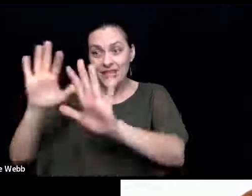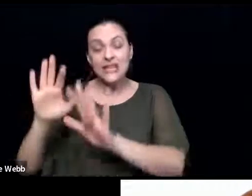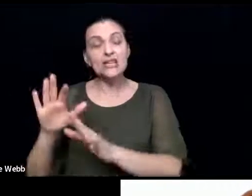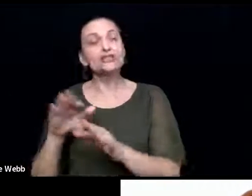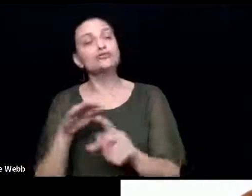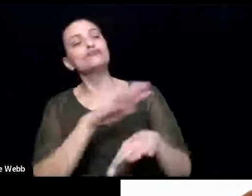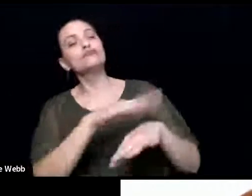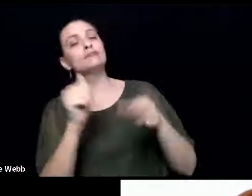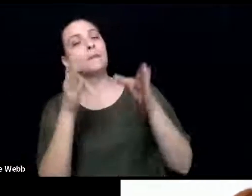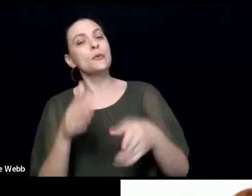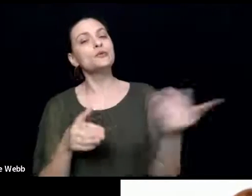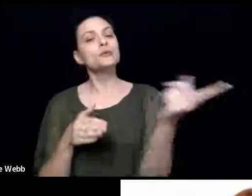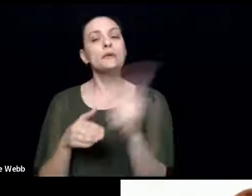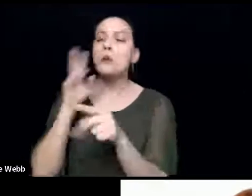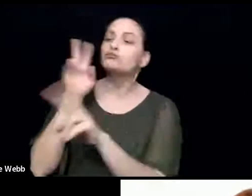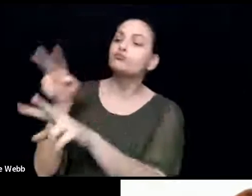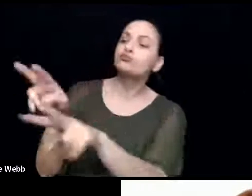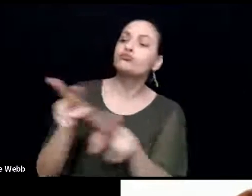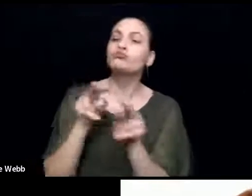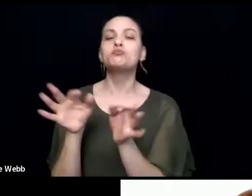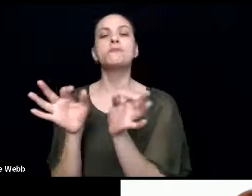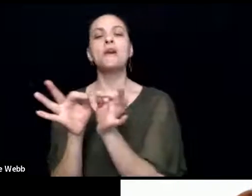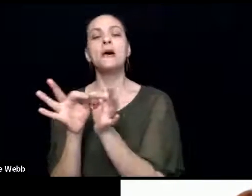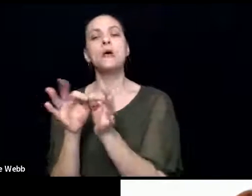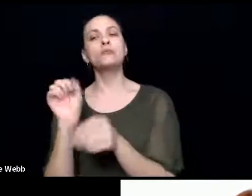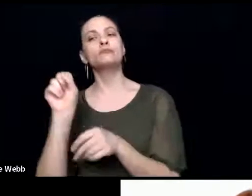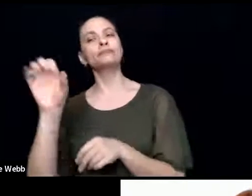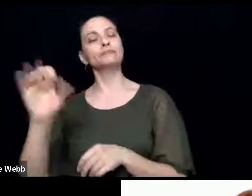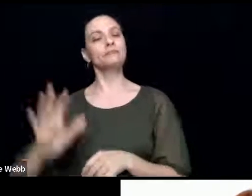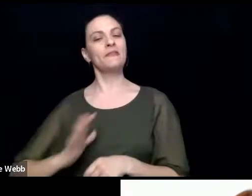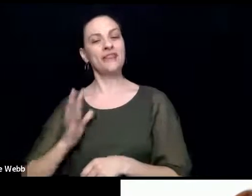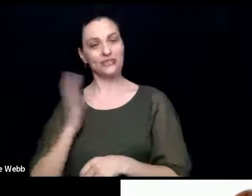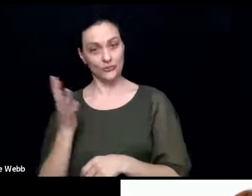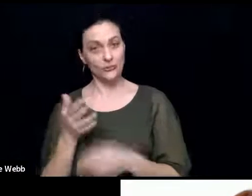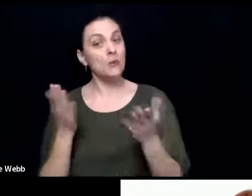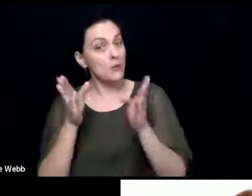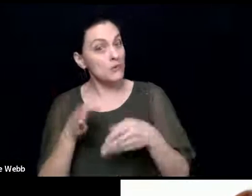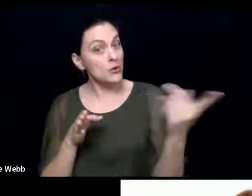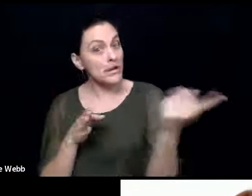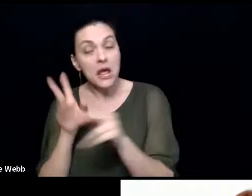they were a Black couple, they had a white friend come in and be there while the appraisal